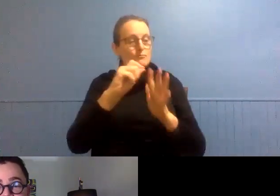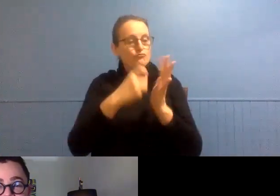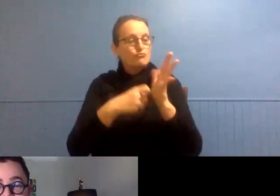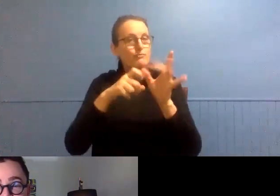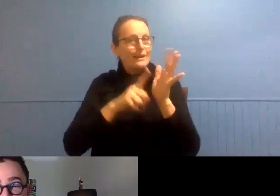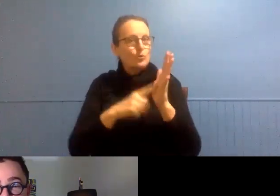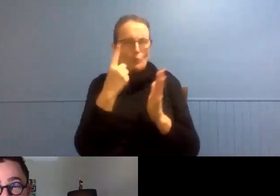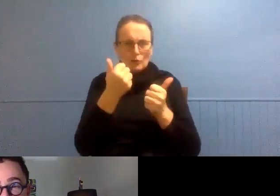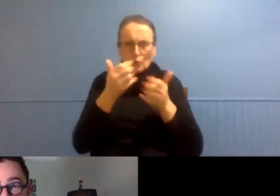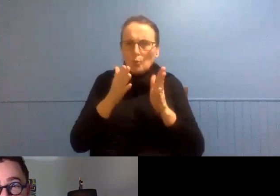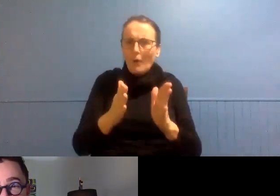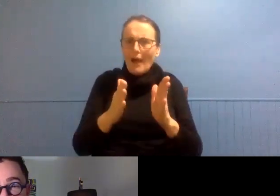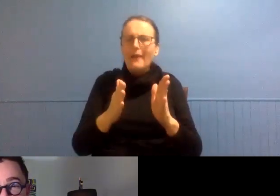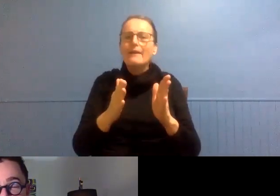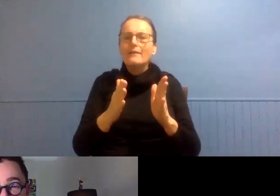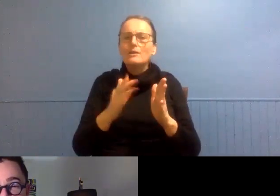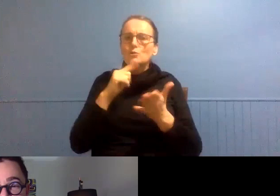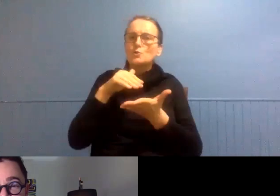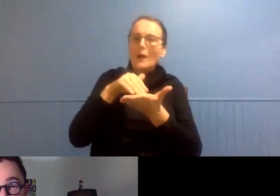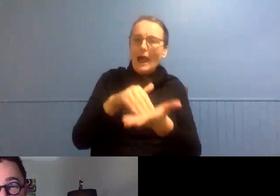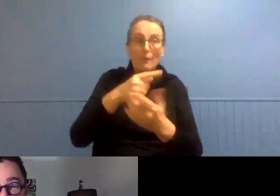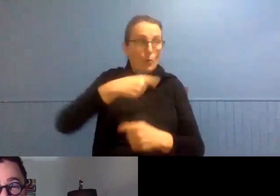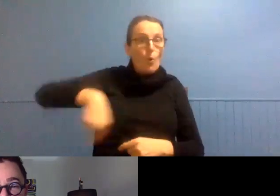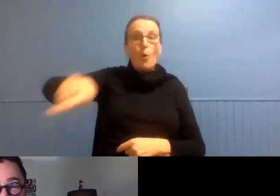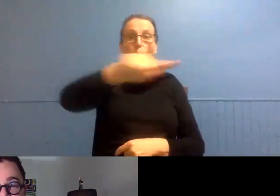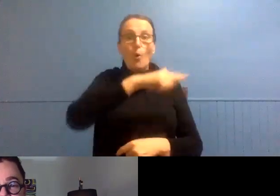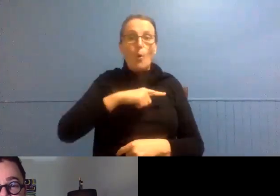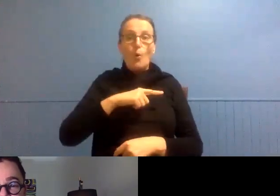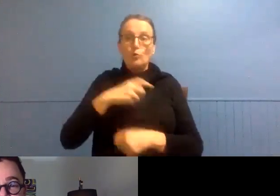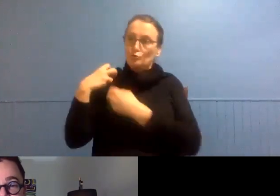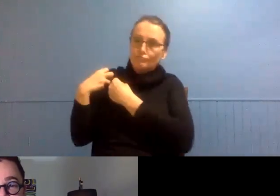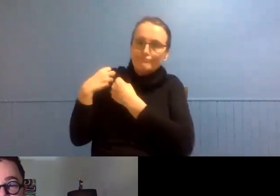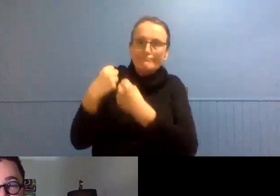that I can - I have developed for us to all carry an ancient memory with